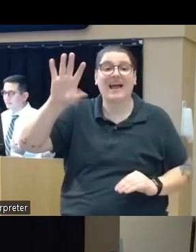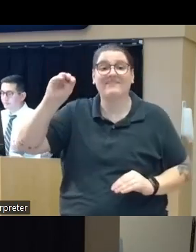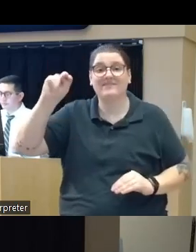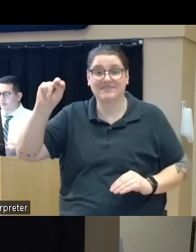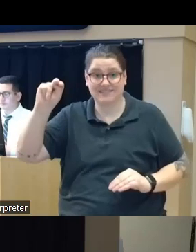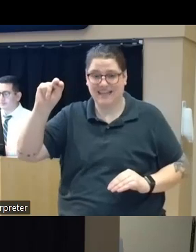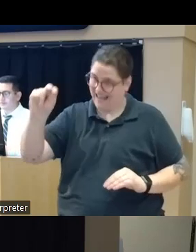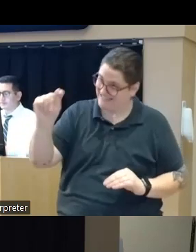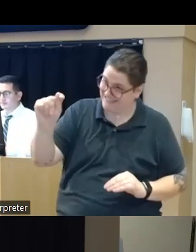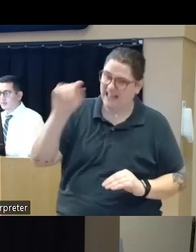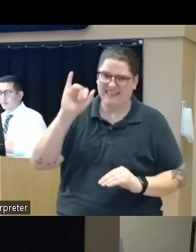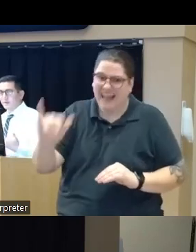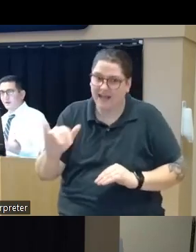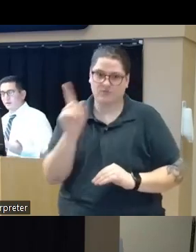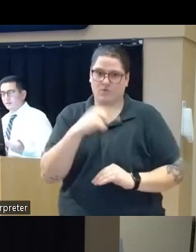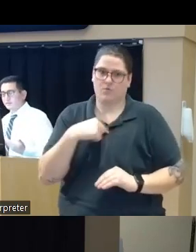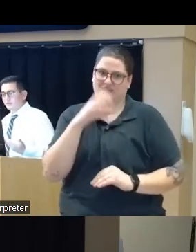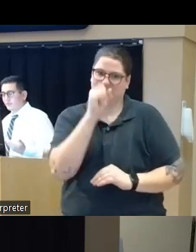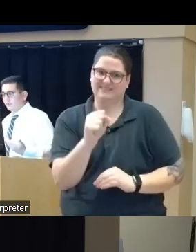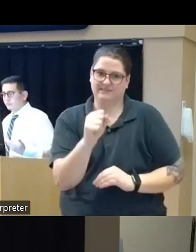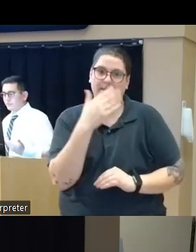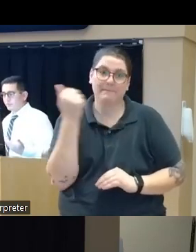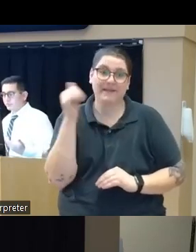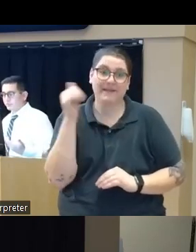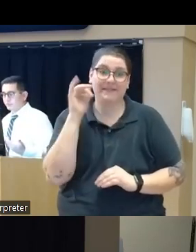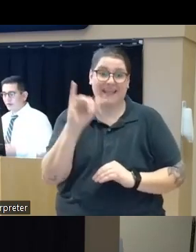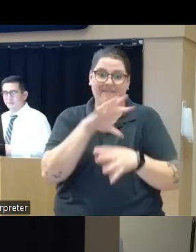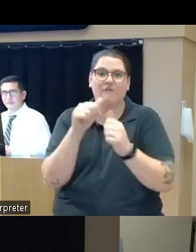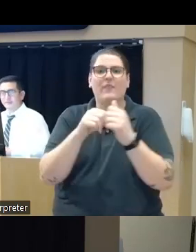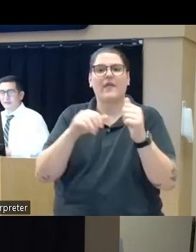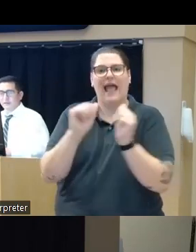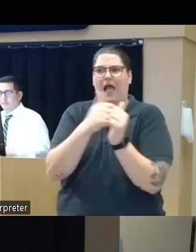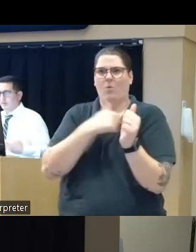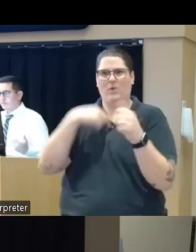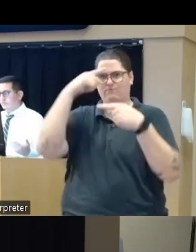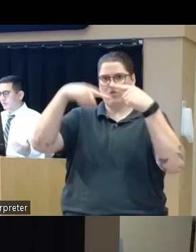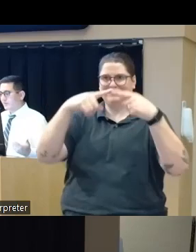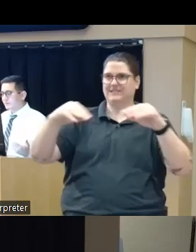high interest to us because it's uh it's involved with motion processing but also we'll talk about